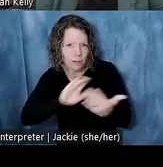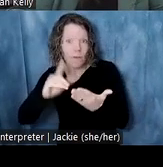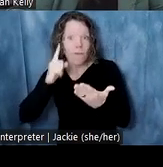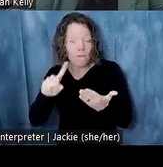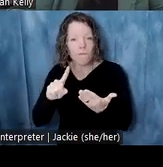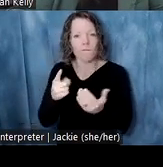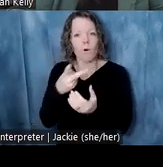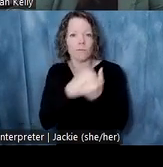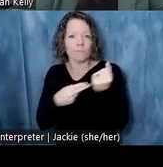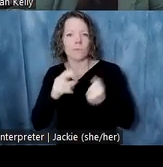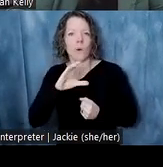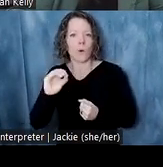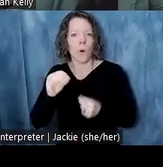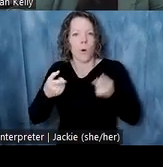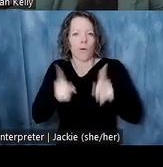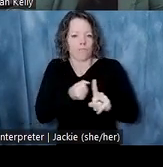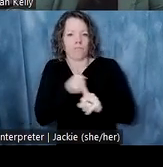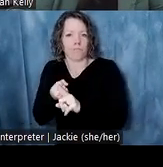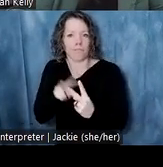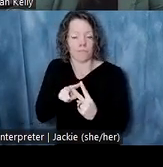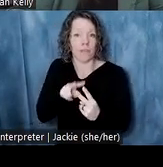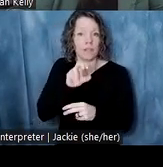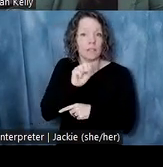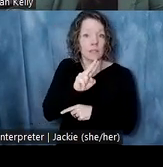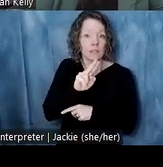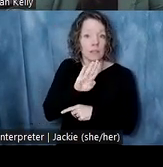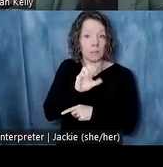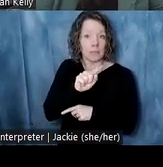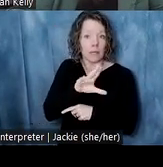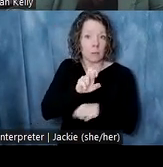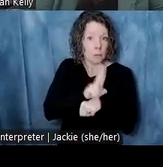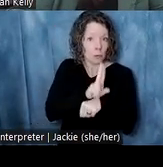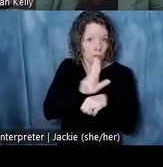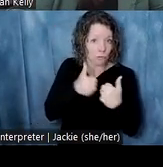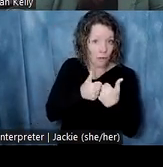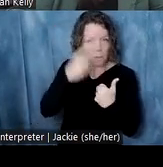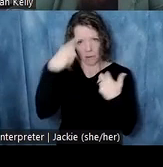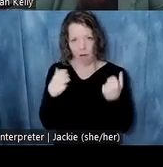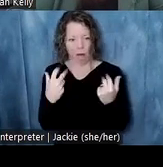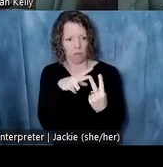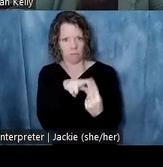Mental Health and Substance Use Challenges. We know that substance use and mental health